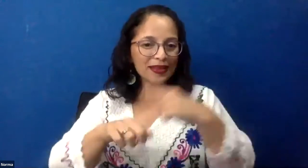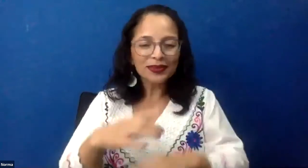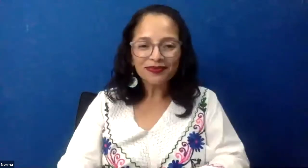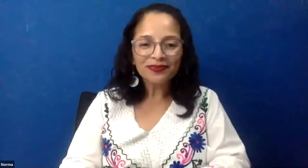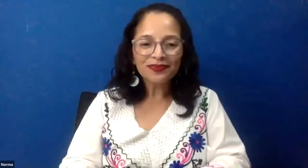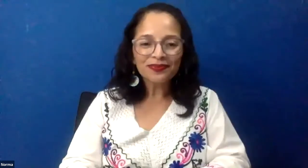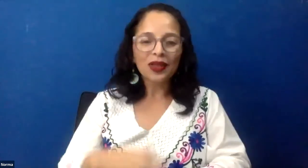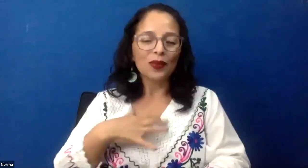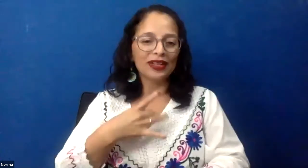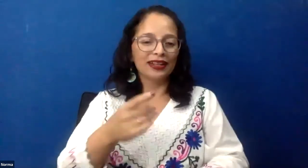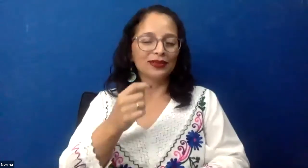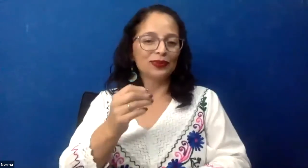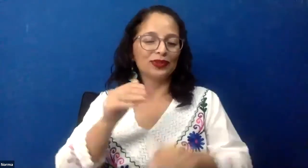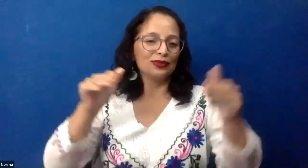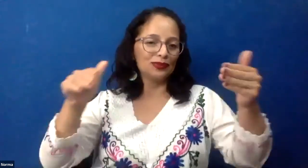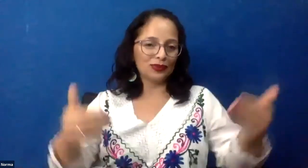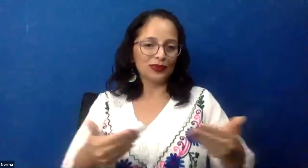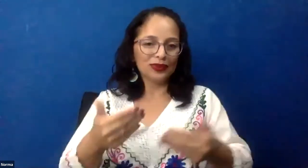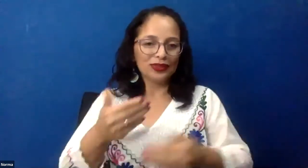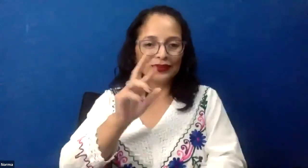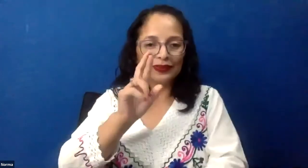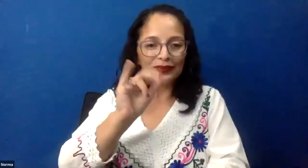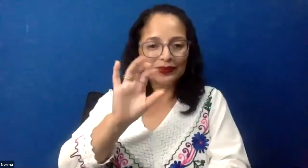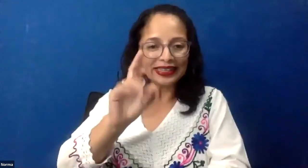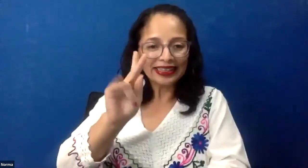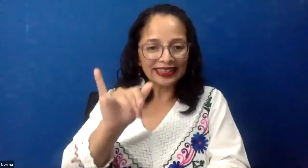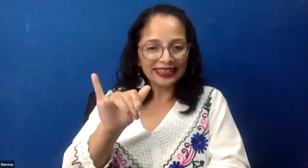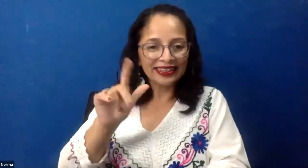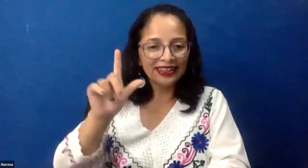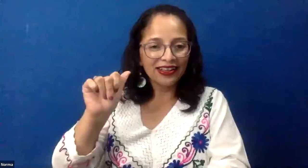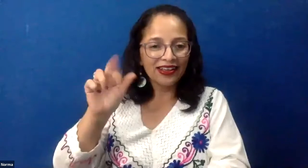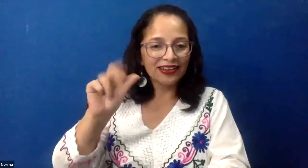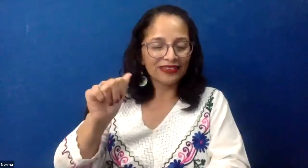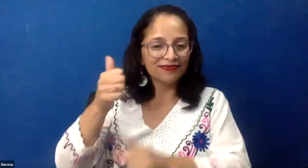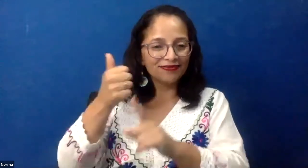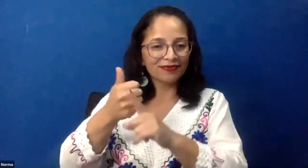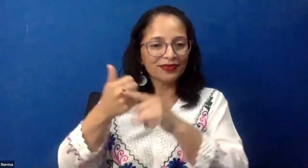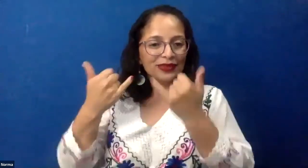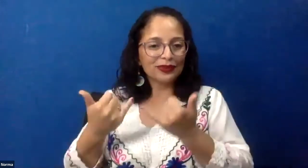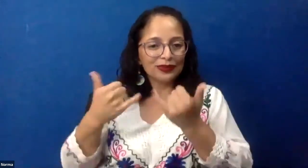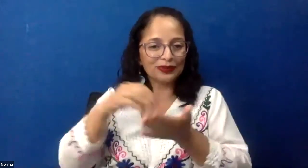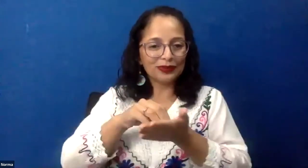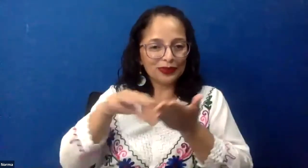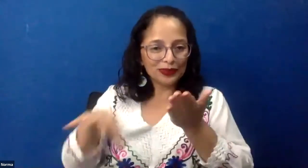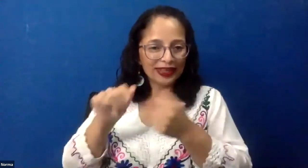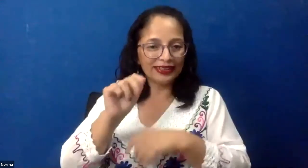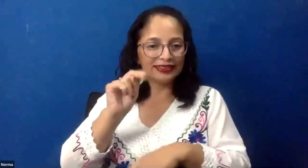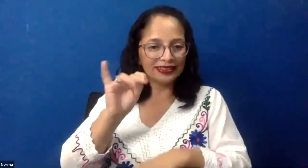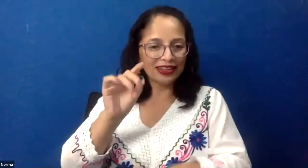Um, it was really fun to really sign everything, and now I want to invite-- introduce Ricky.